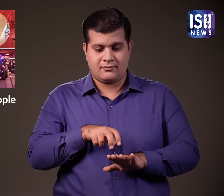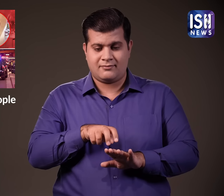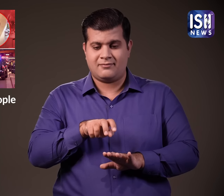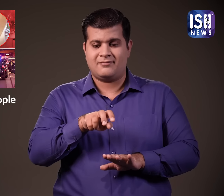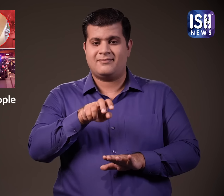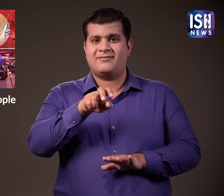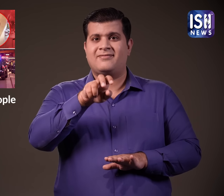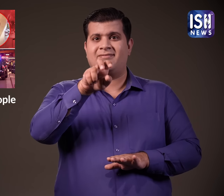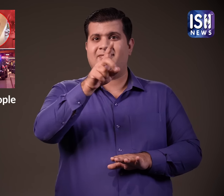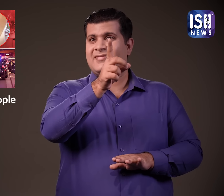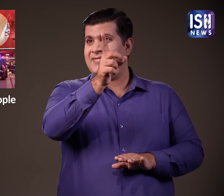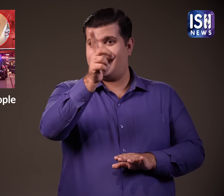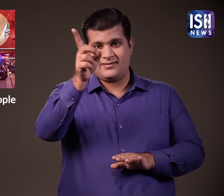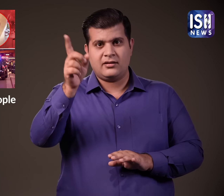and then he went up on the escalator.